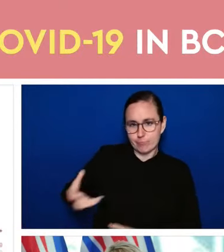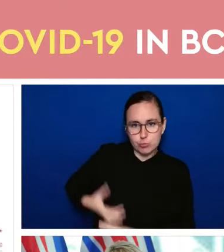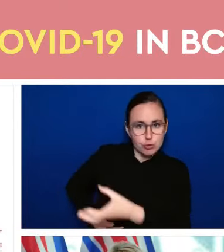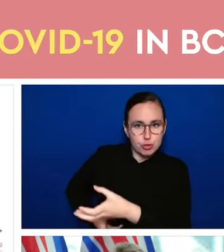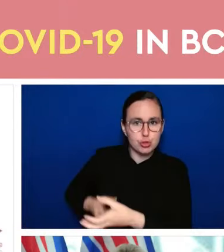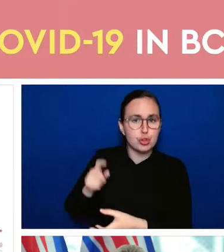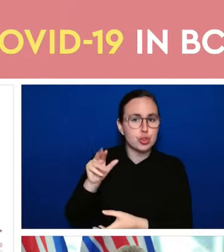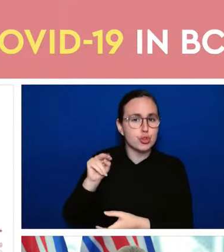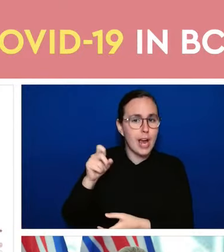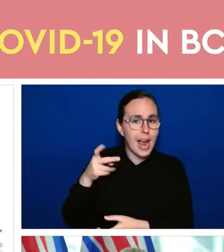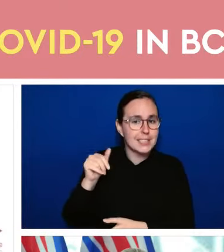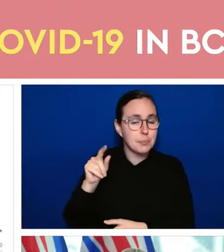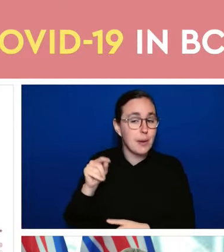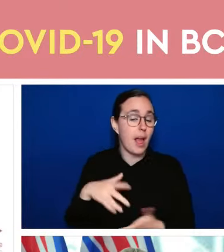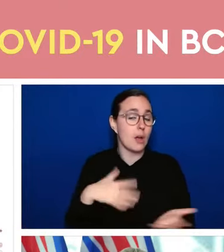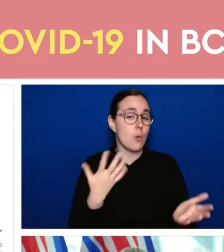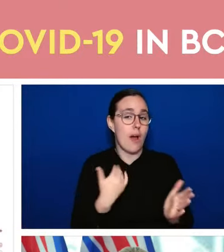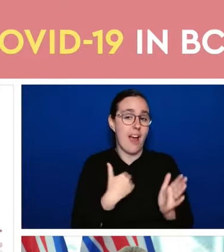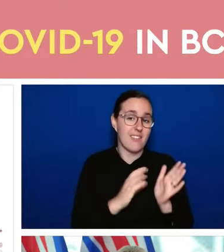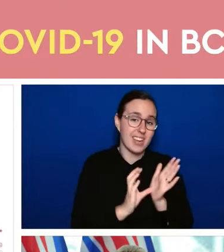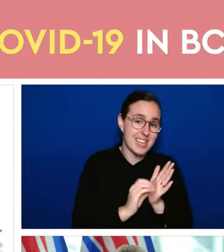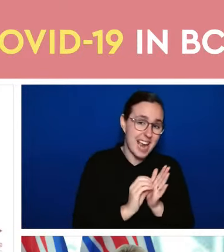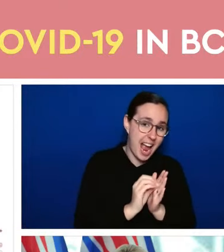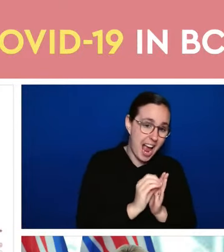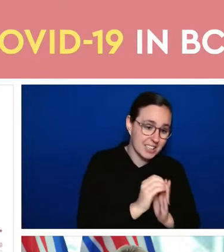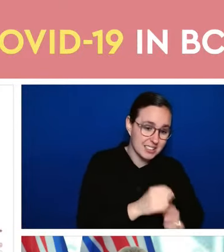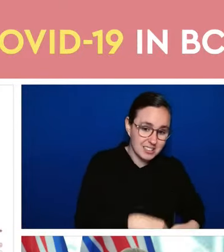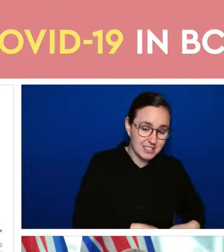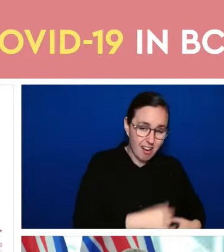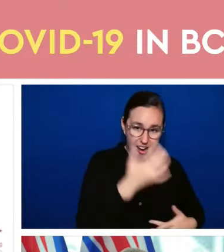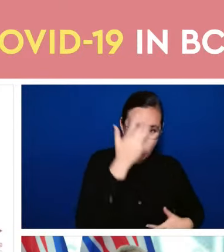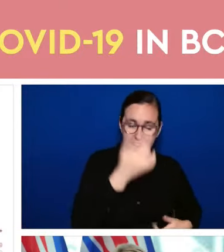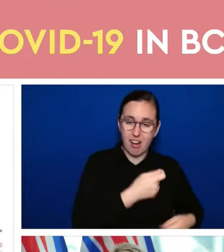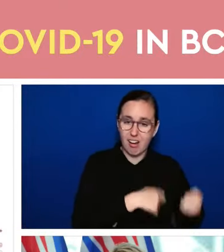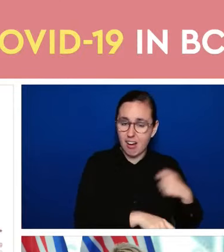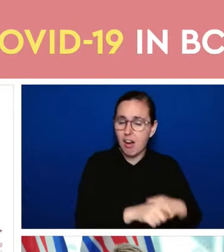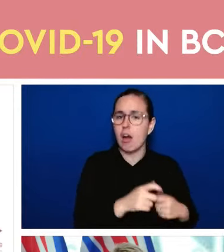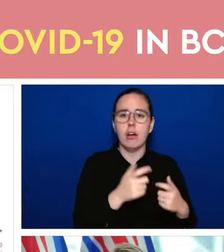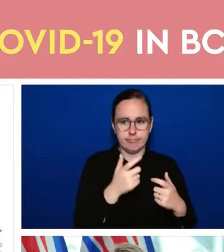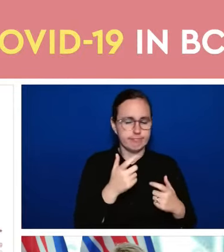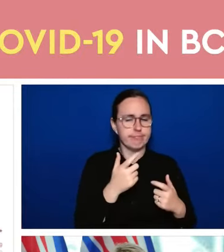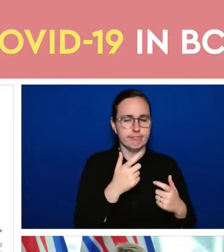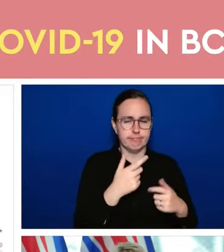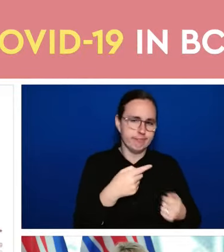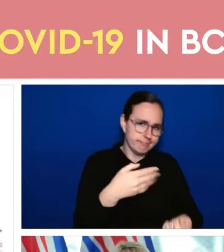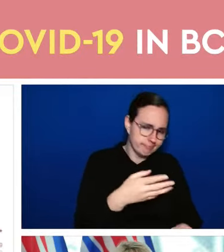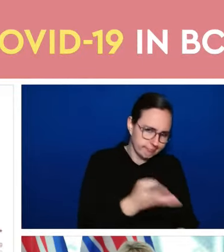preventing people from having that would. Some more severe illness. We're also. And that's